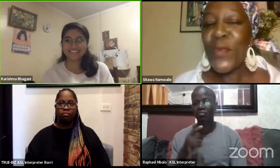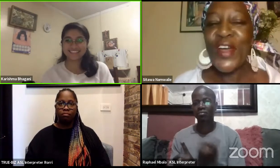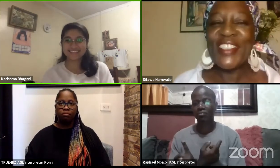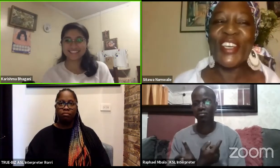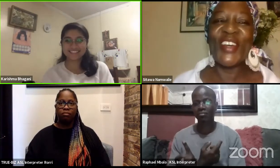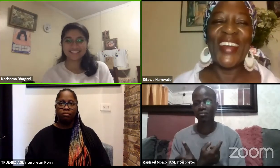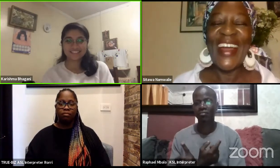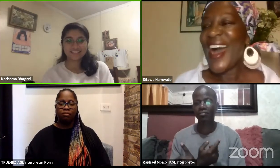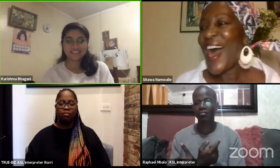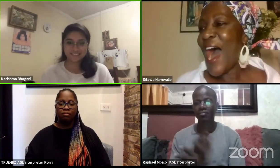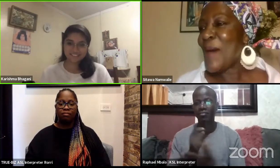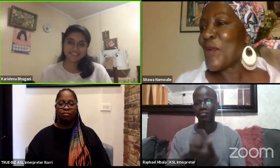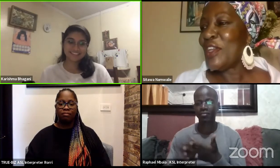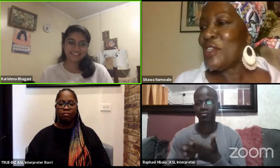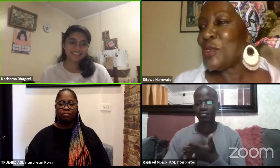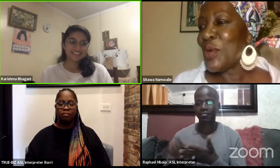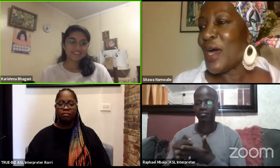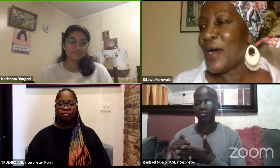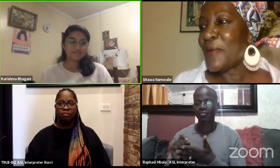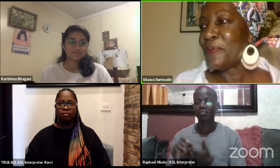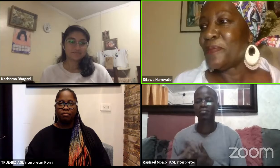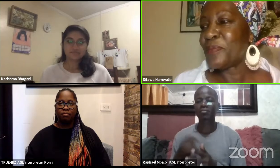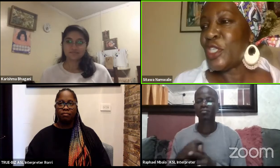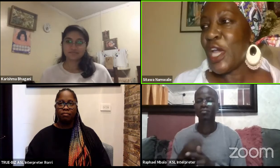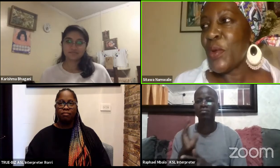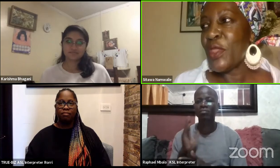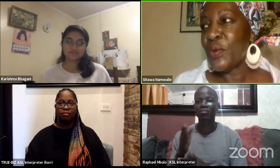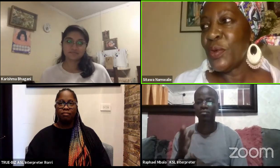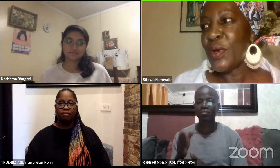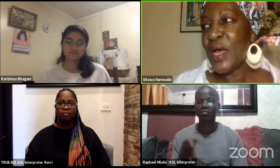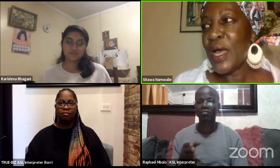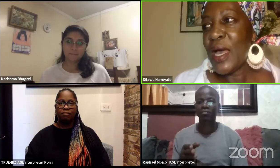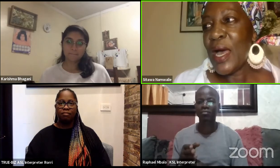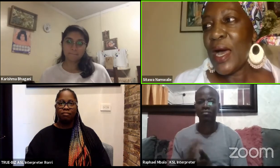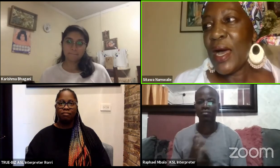So I'm going to share with you an excerpt